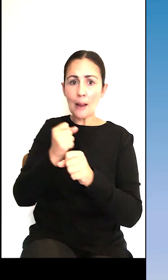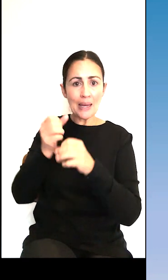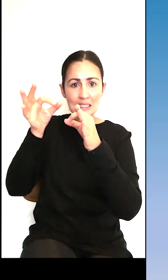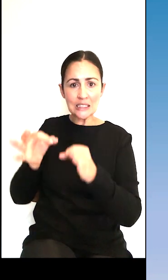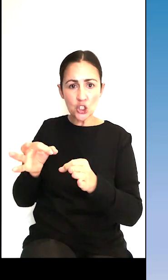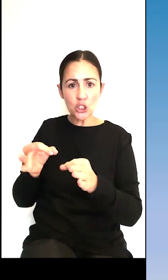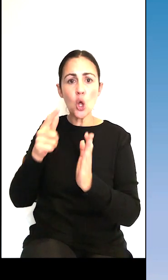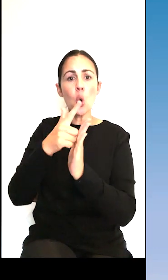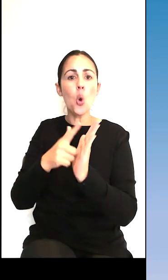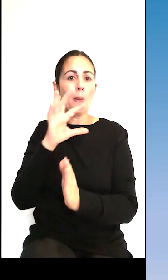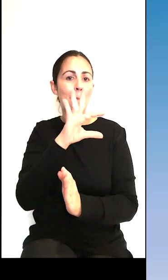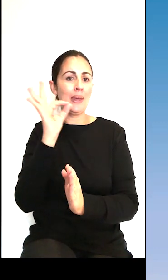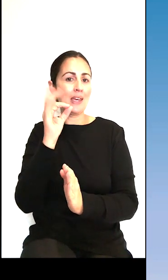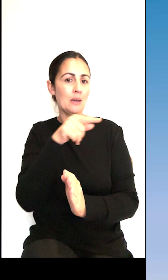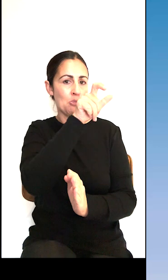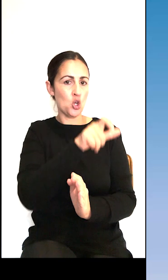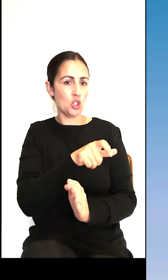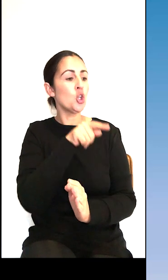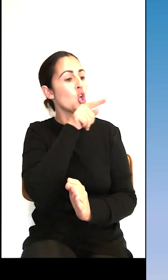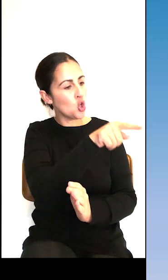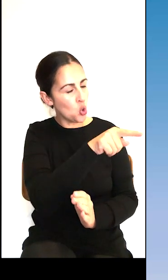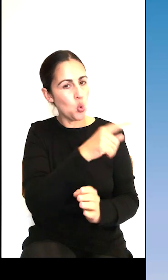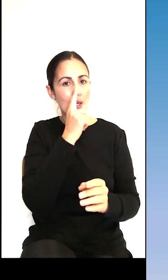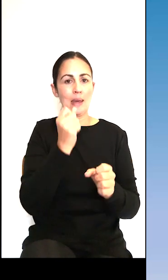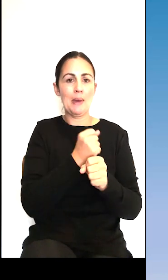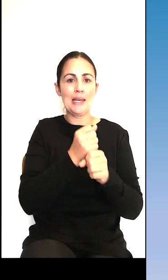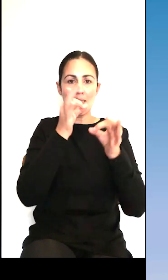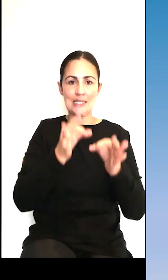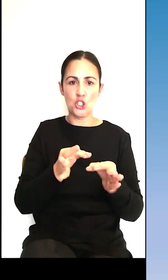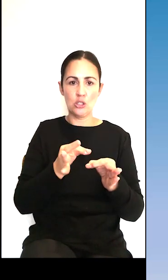and they may be appointed by the person appointed for or on behalf of the